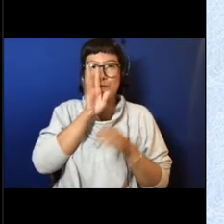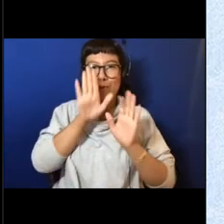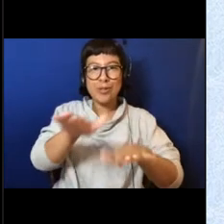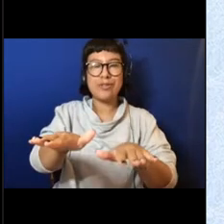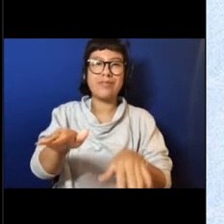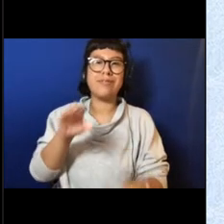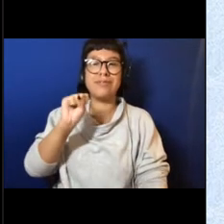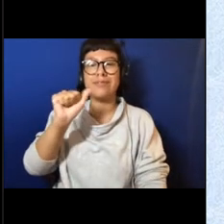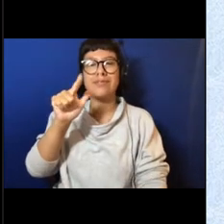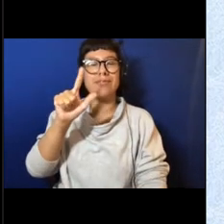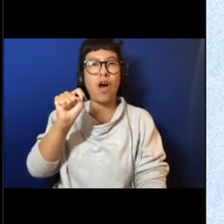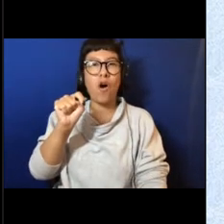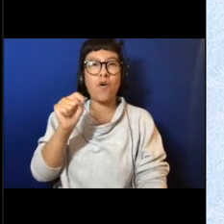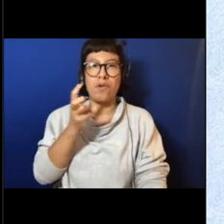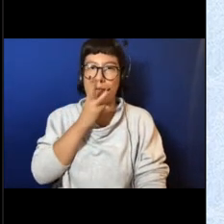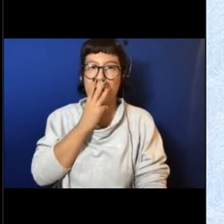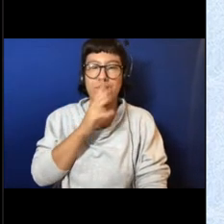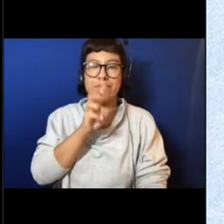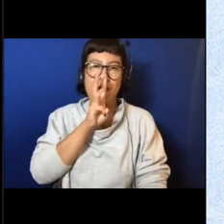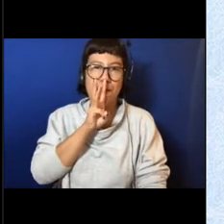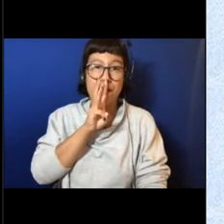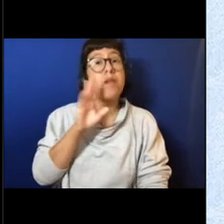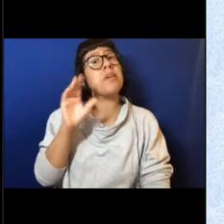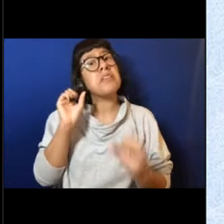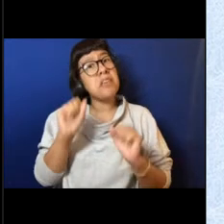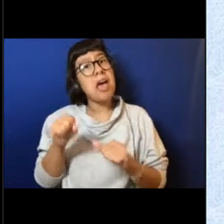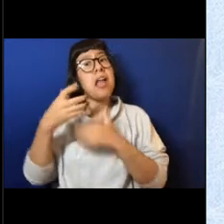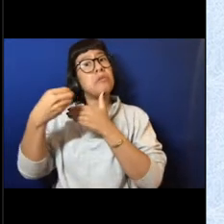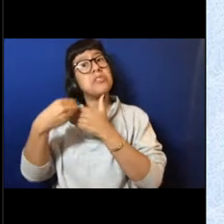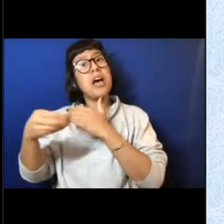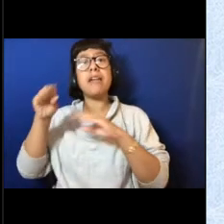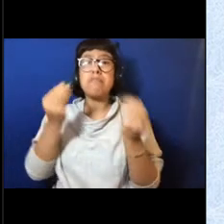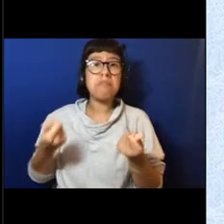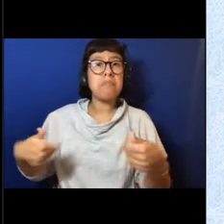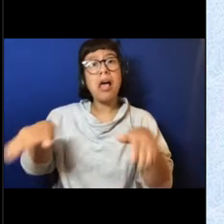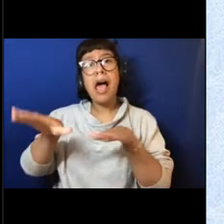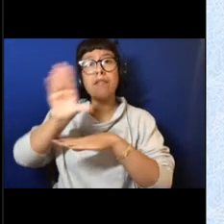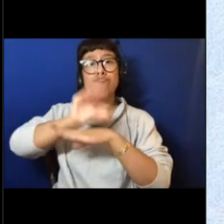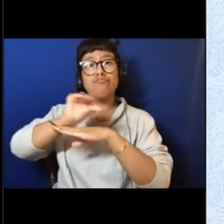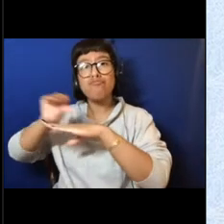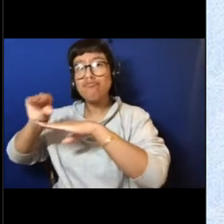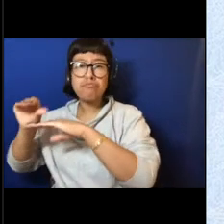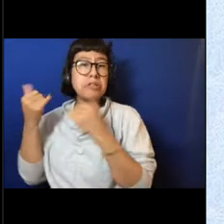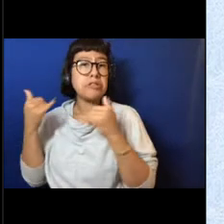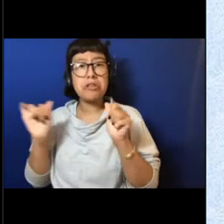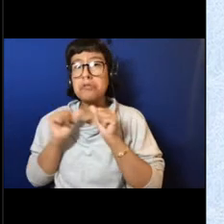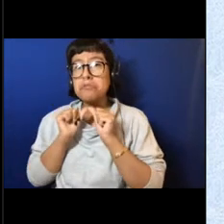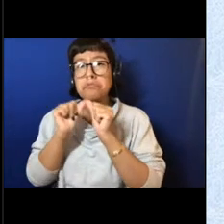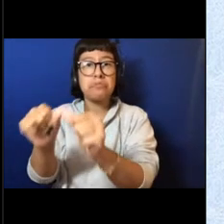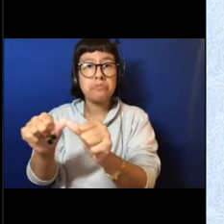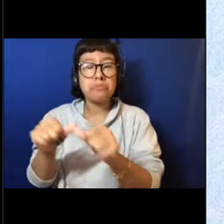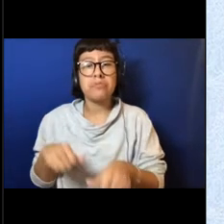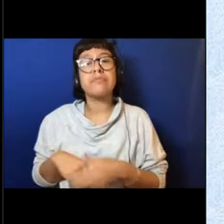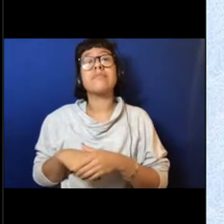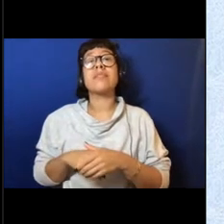But they can spend a lot of their time outside the water and they do just fine, they're still healthy. In deeper water, oysters will be covered